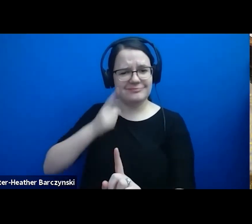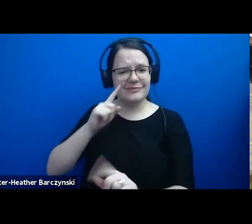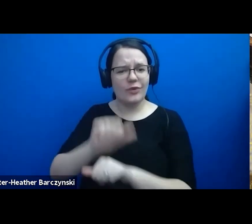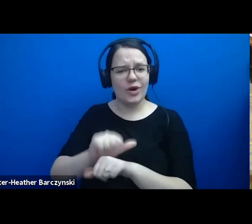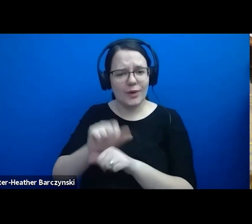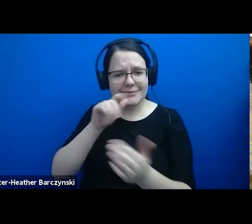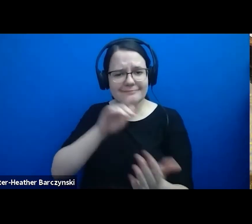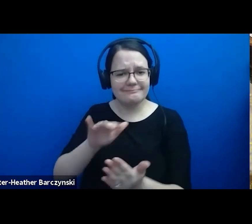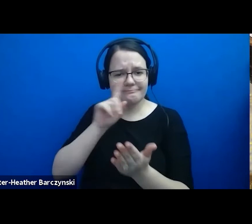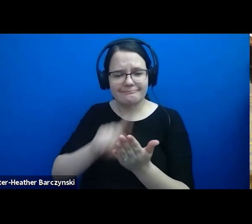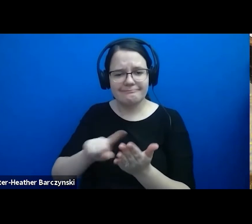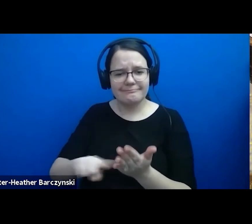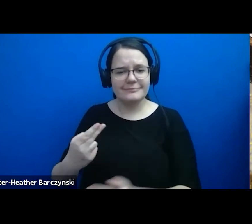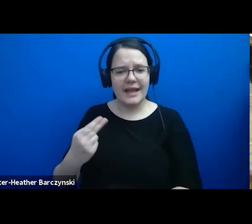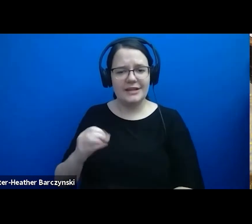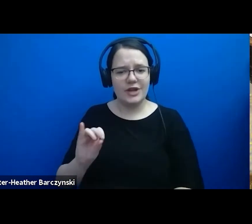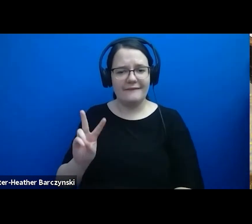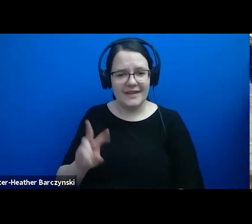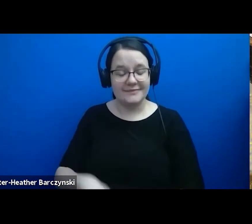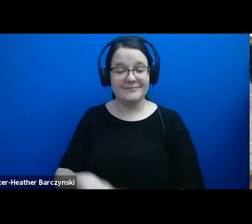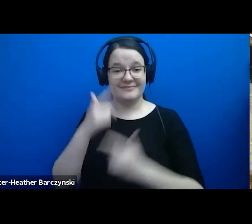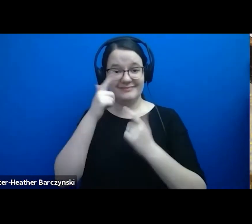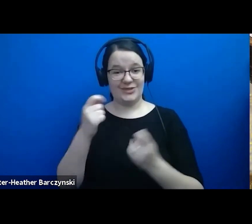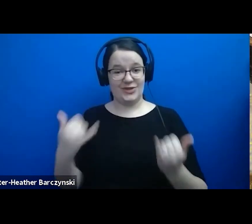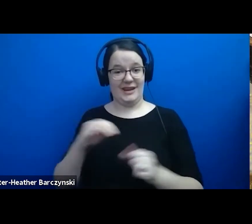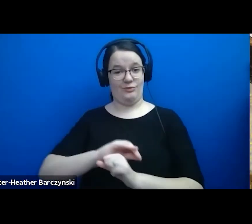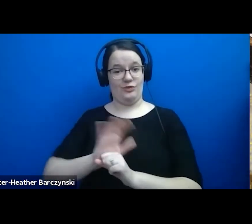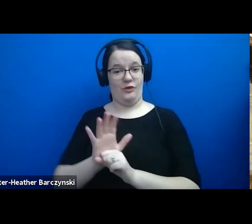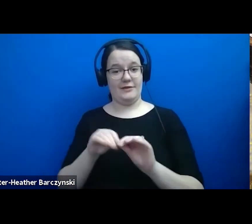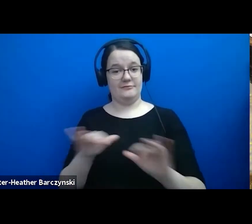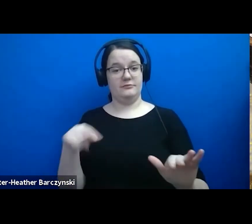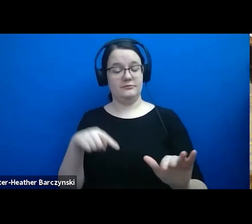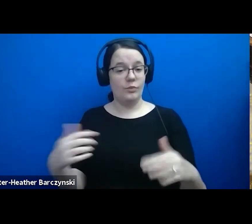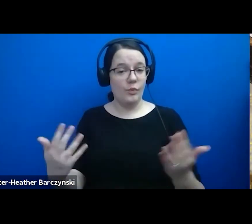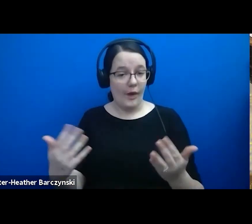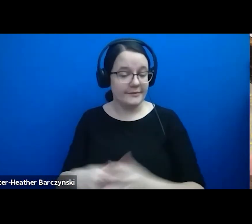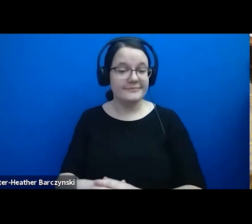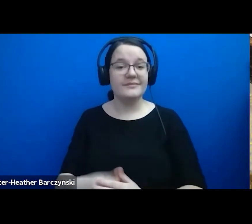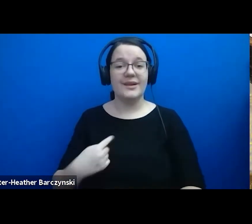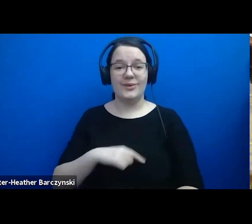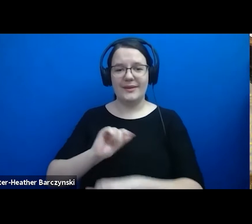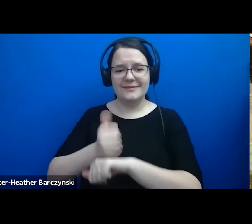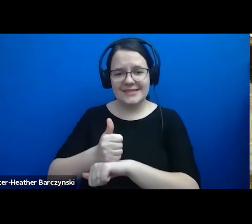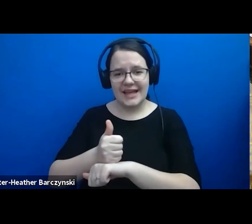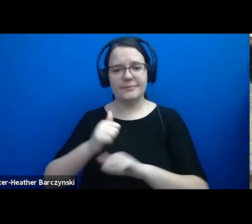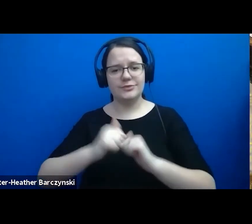about the covert pandemic is that we've created um structures infrastructure outreach efforts